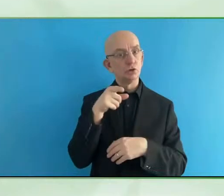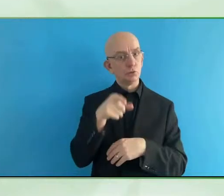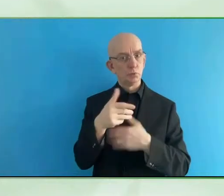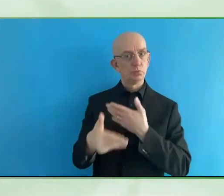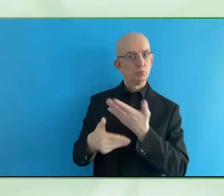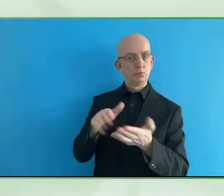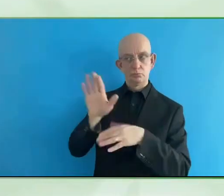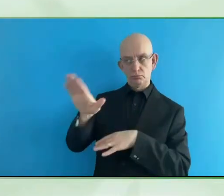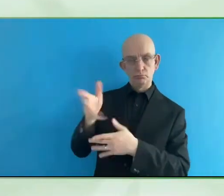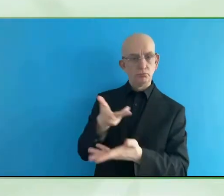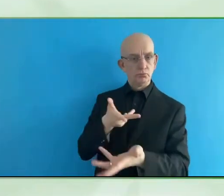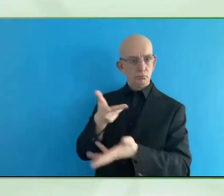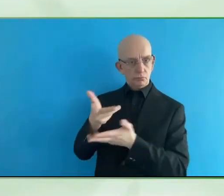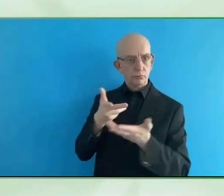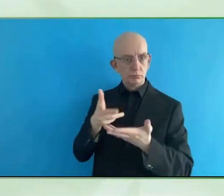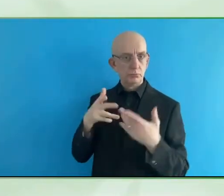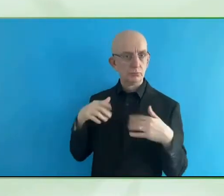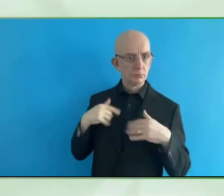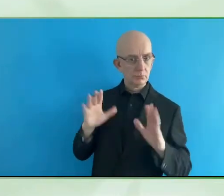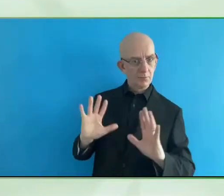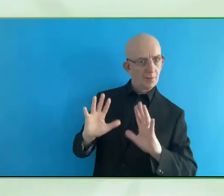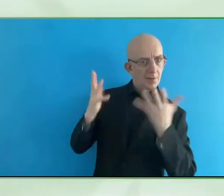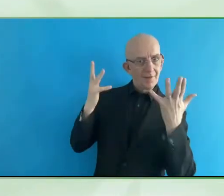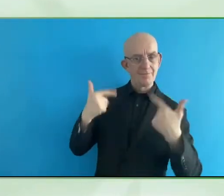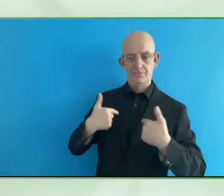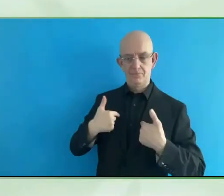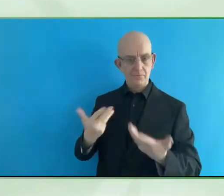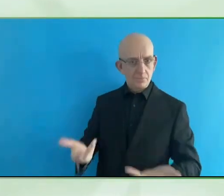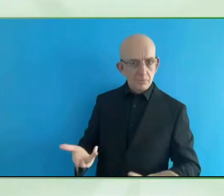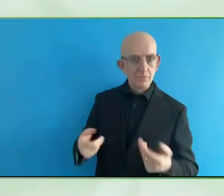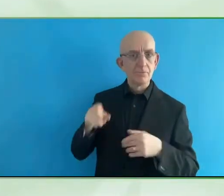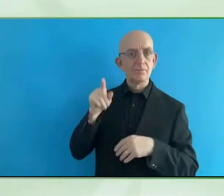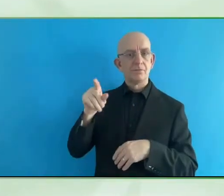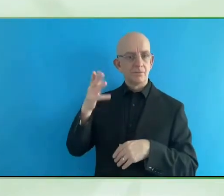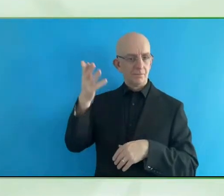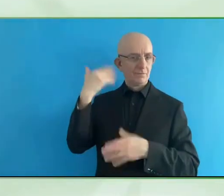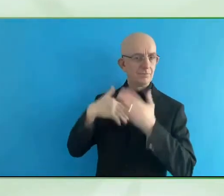Like you can sit in classrooms, and questions around the world, working with fashion departments